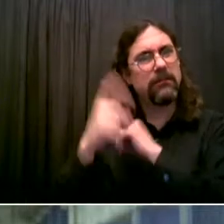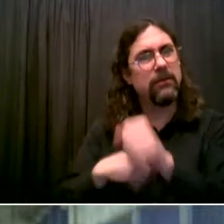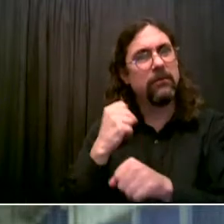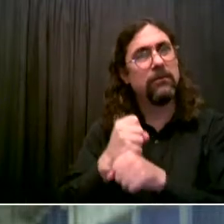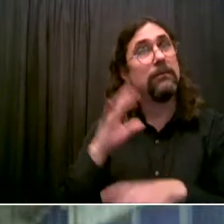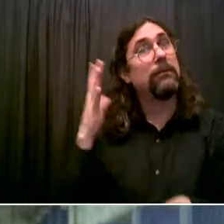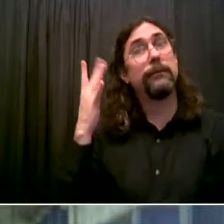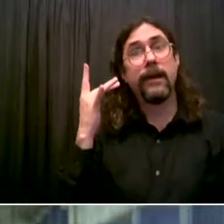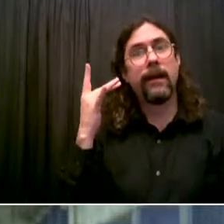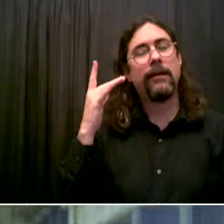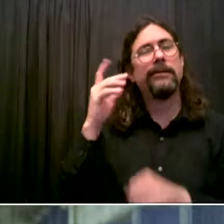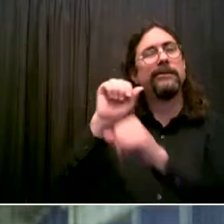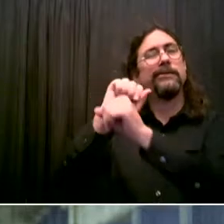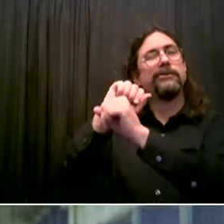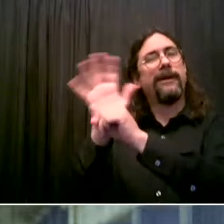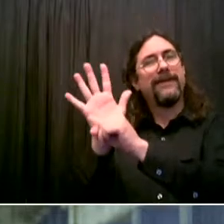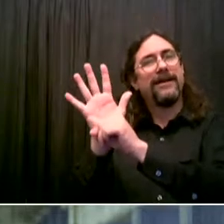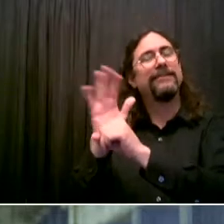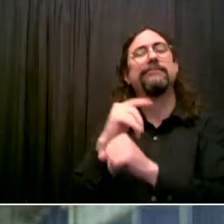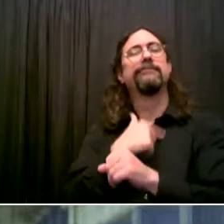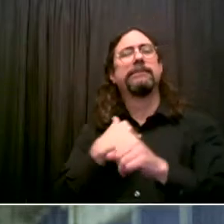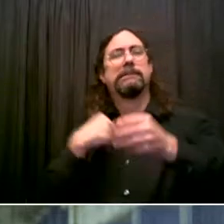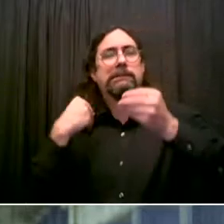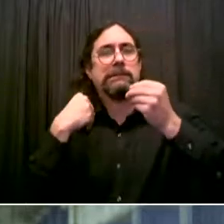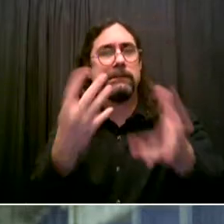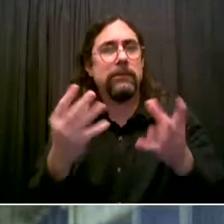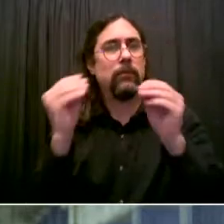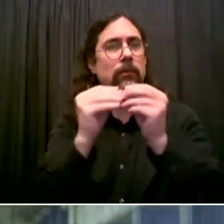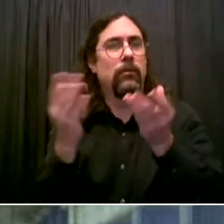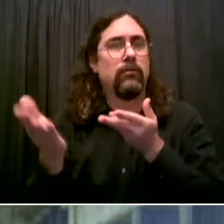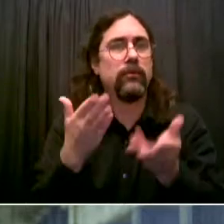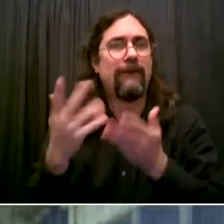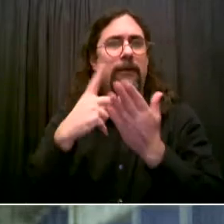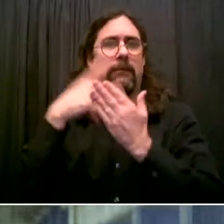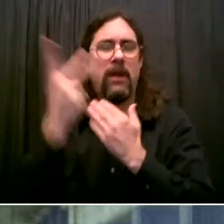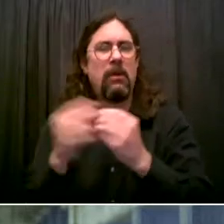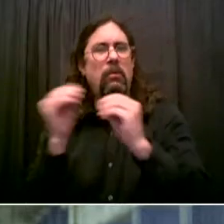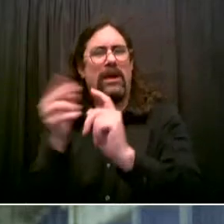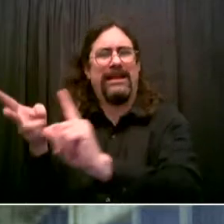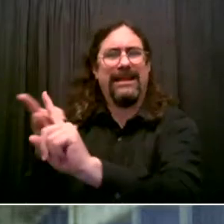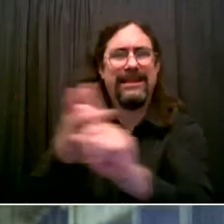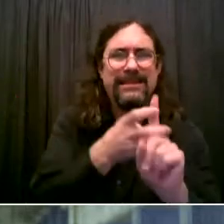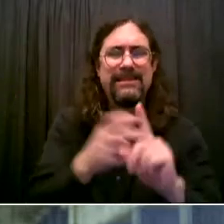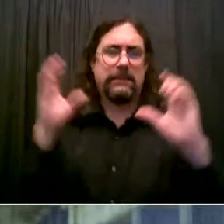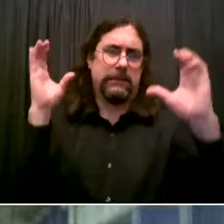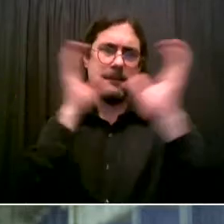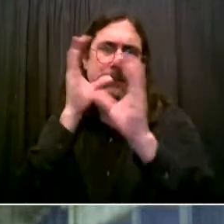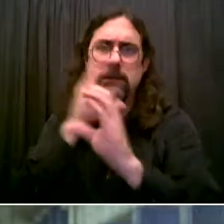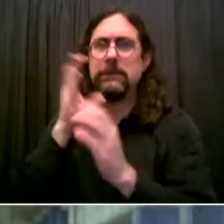THINK ABOUT OPTIONS IN A DIFFERENT WAY. THERE WERE THE OUTREACH WORKERS